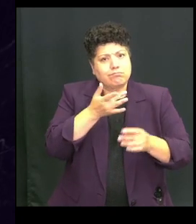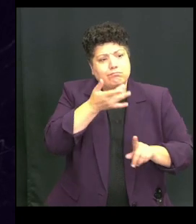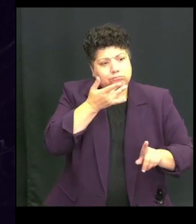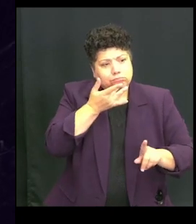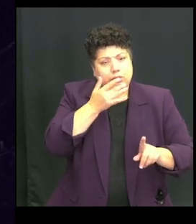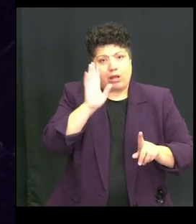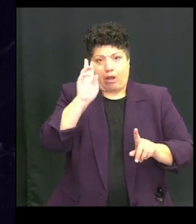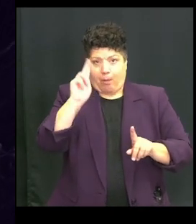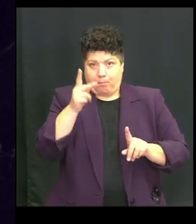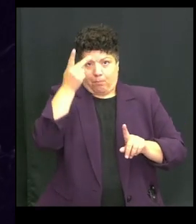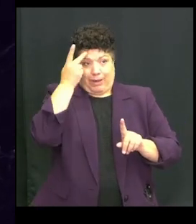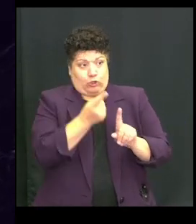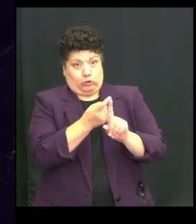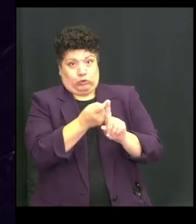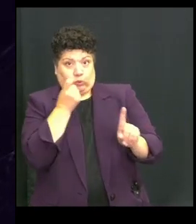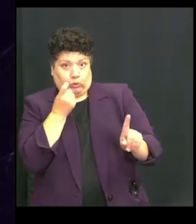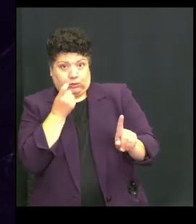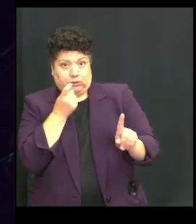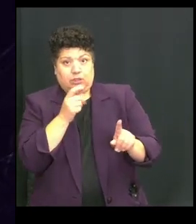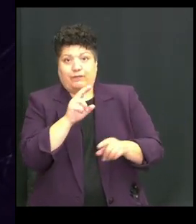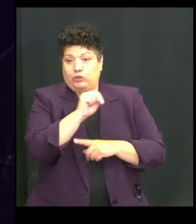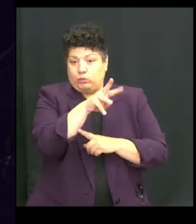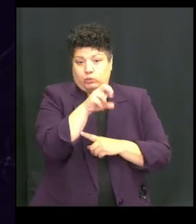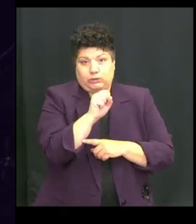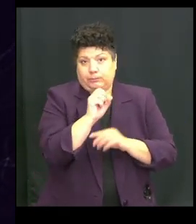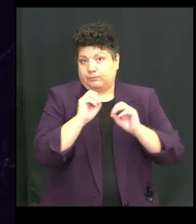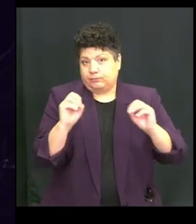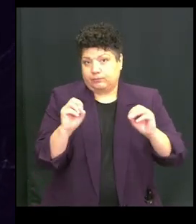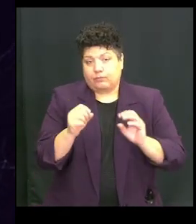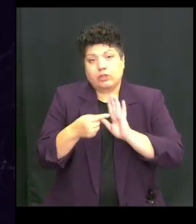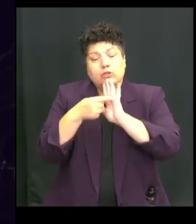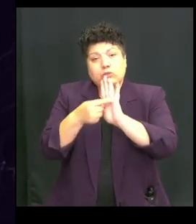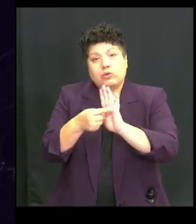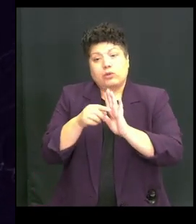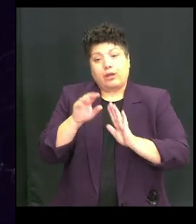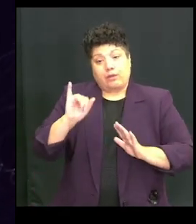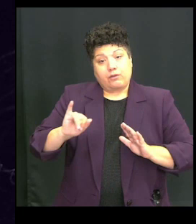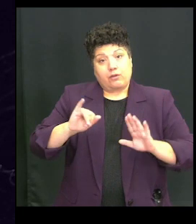This graph here will plot the share of people selecting national news,